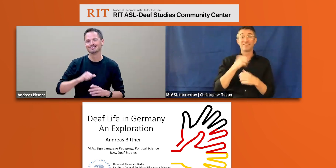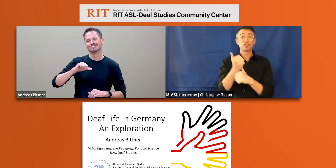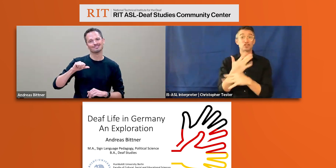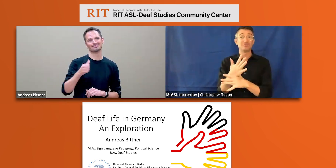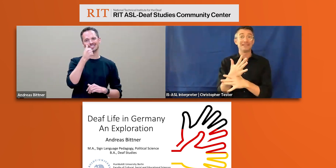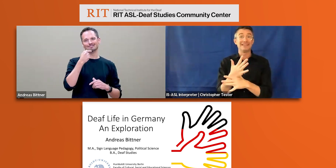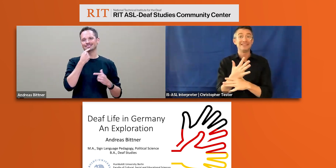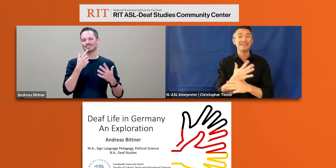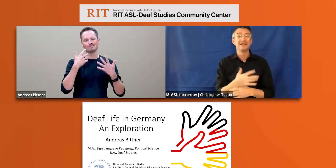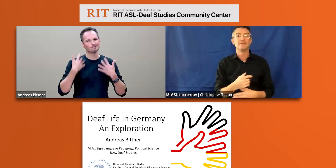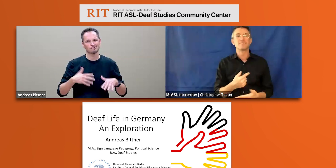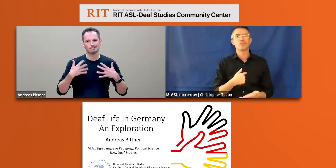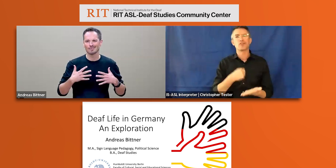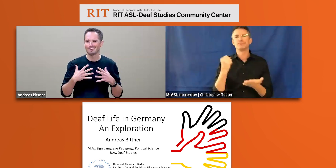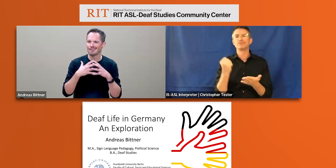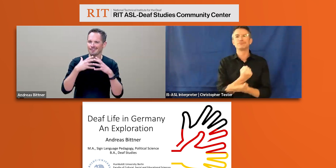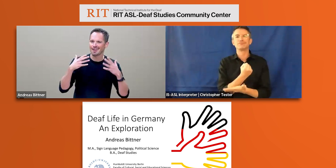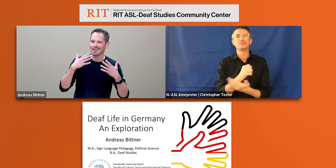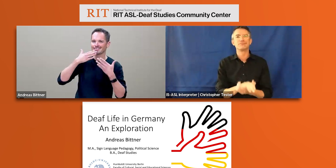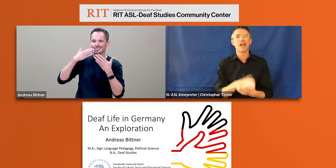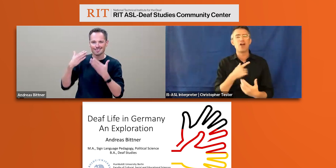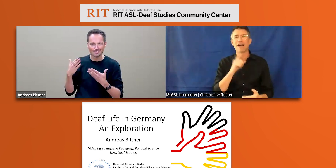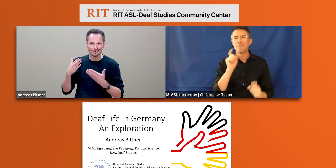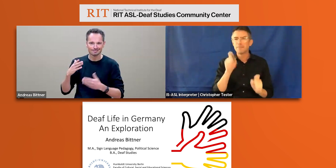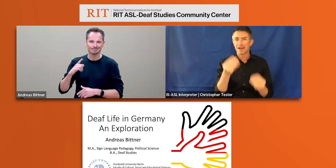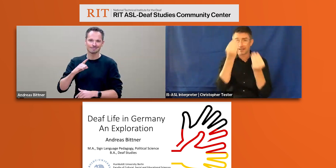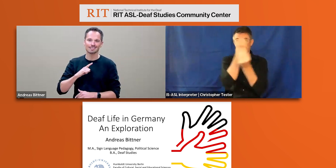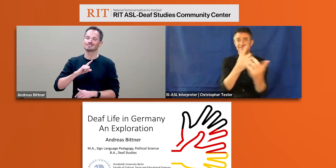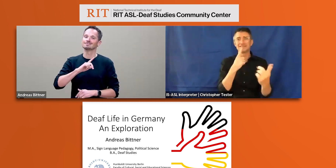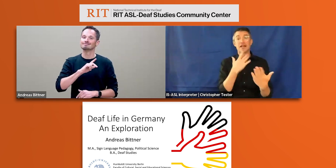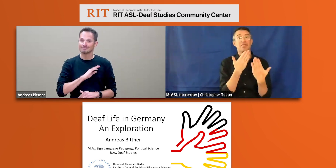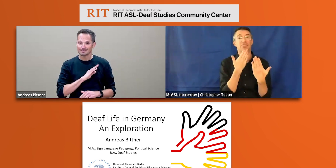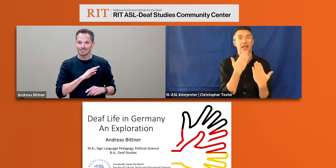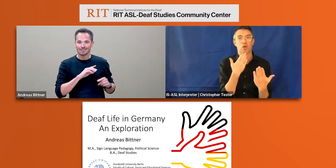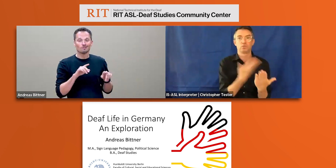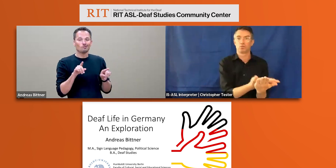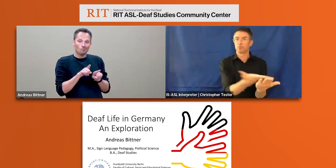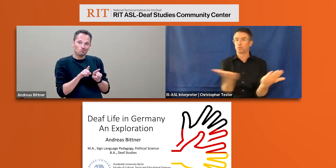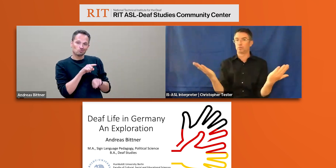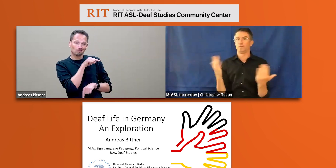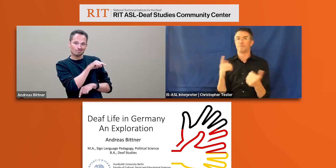I'll be talking about Deaf lives in Germany.